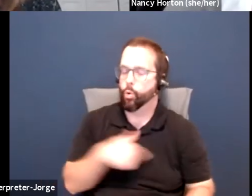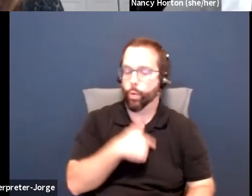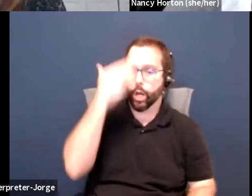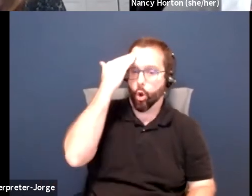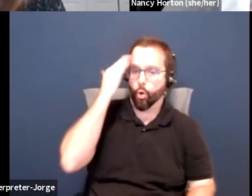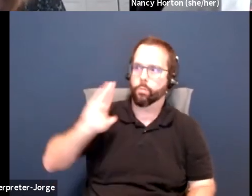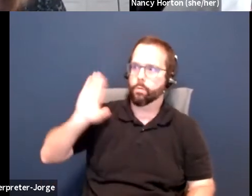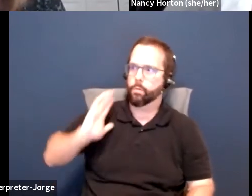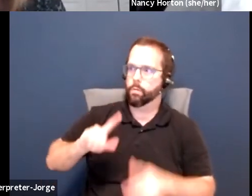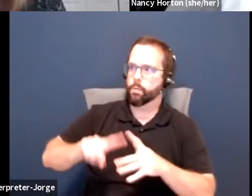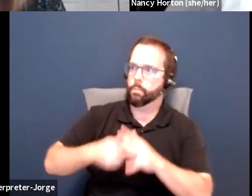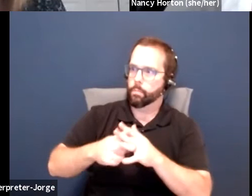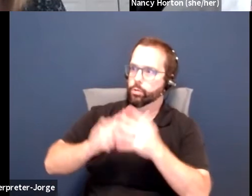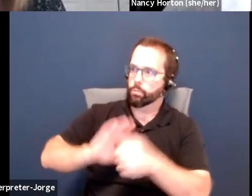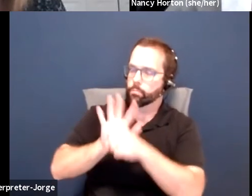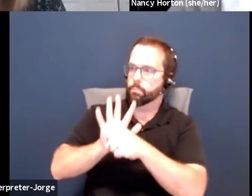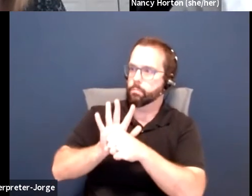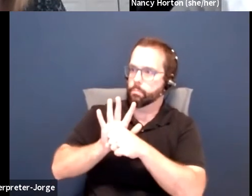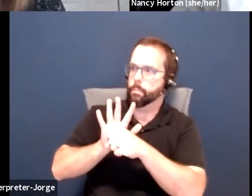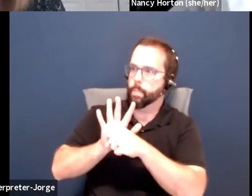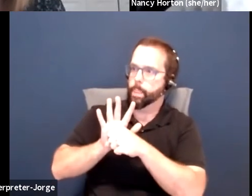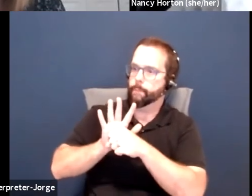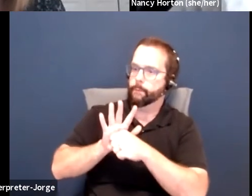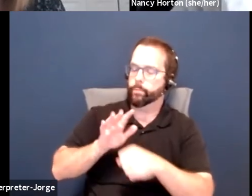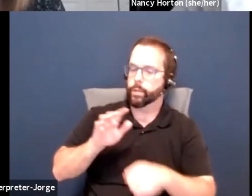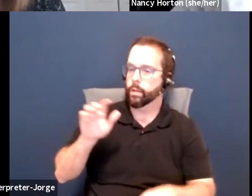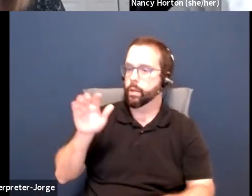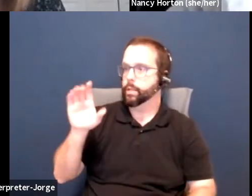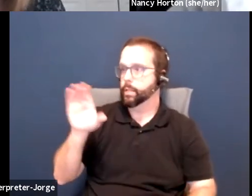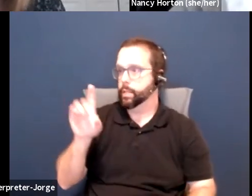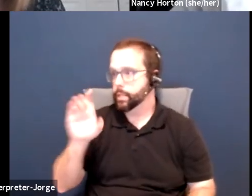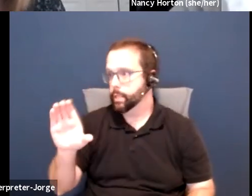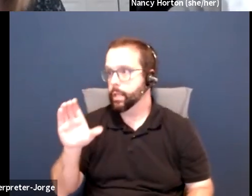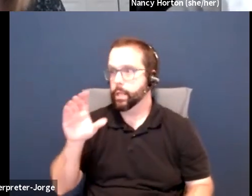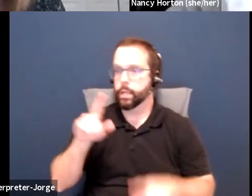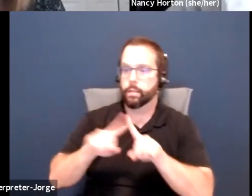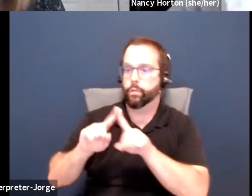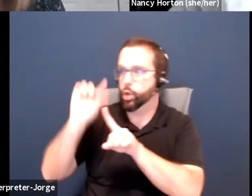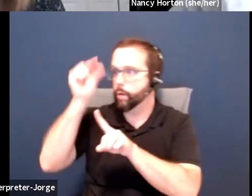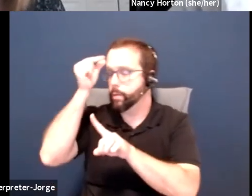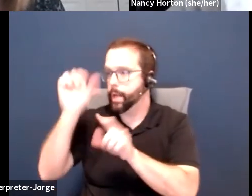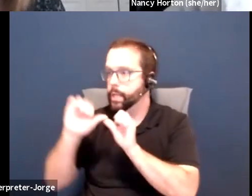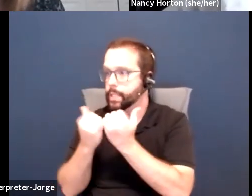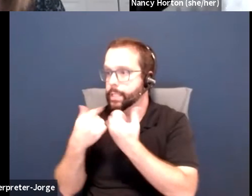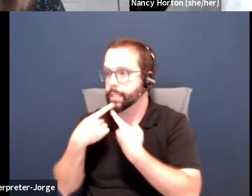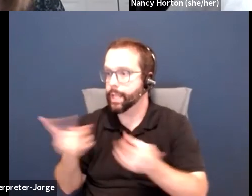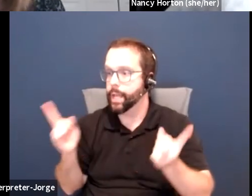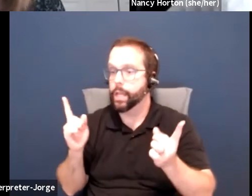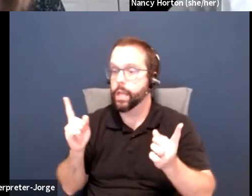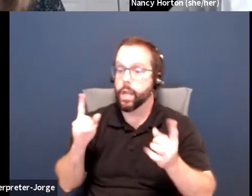places where masks were required. And we know from the early days of the pandemic, federal agencies and all the